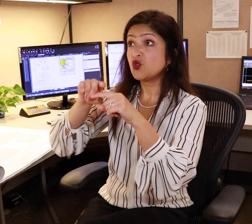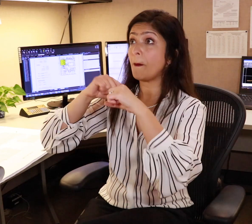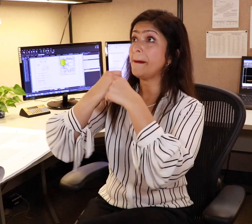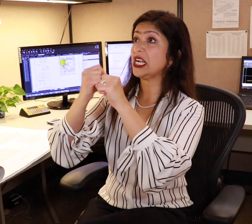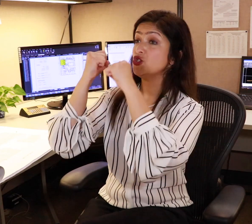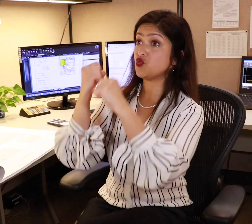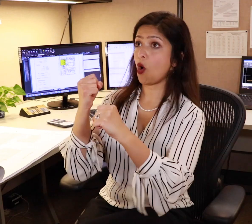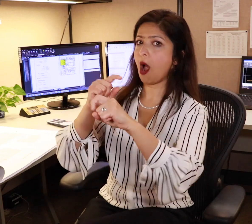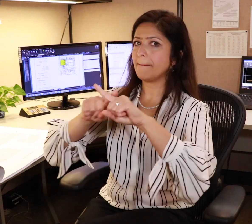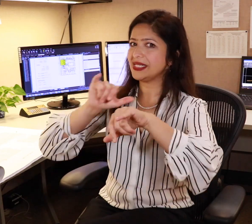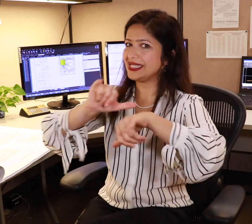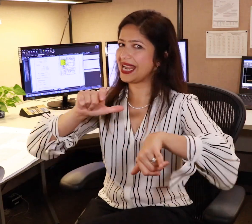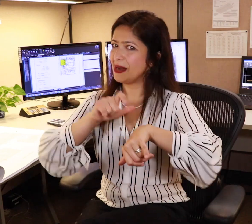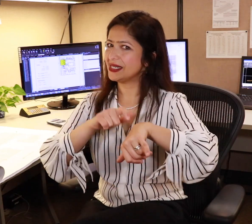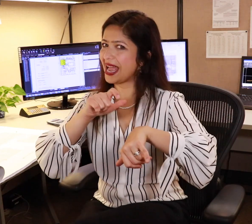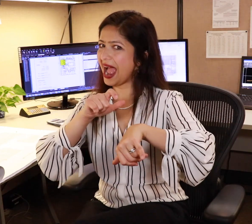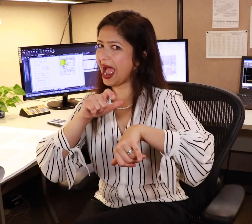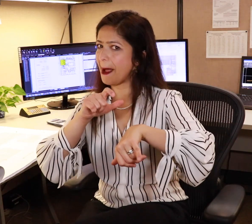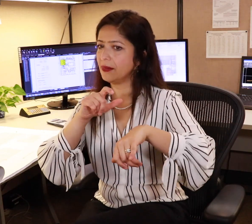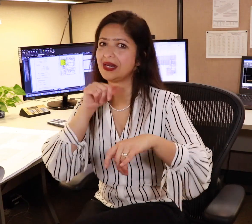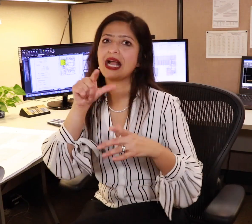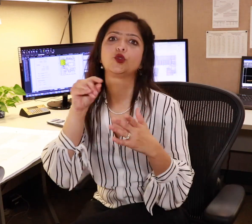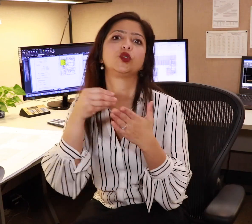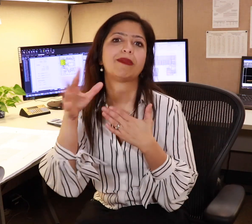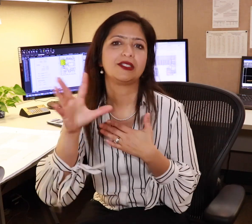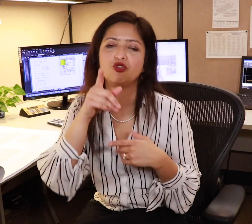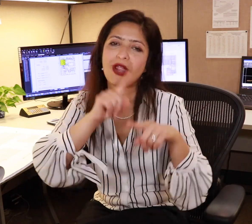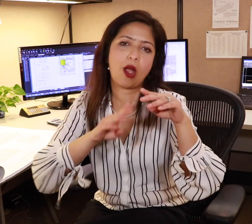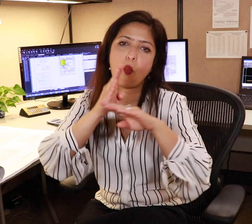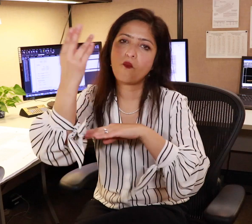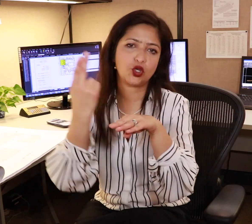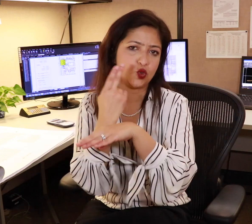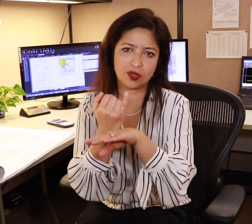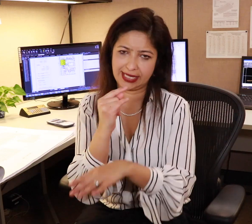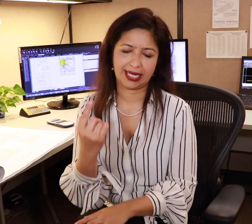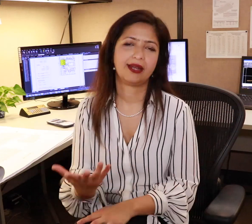make the structure strong but not use too much at the same time because it’s expensive.